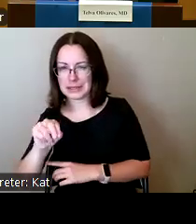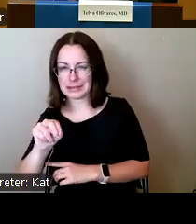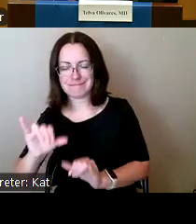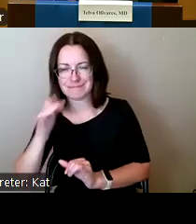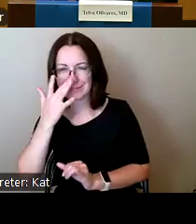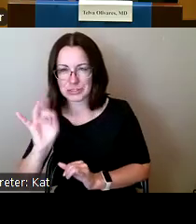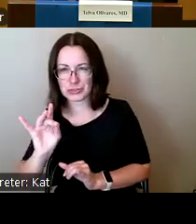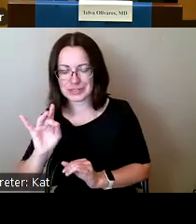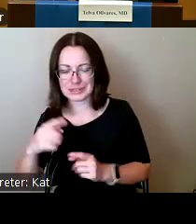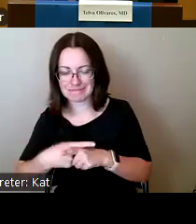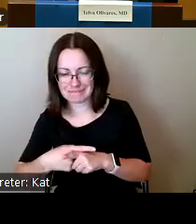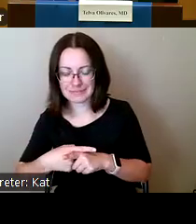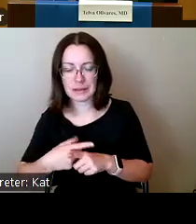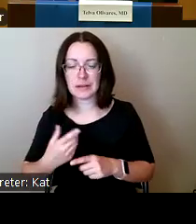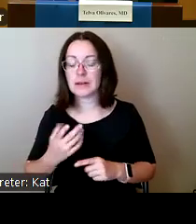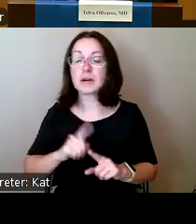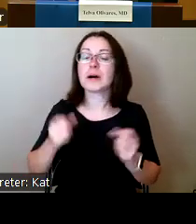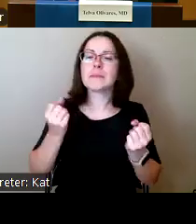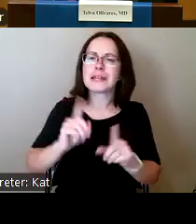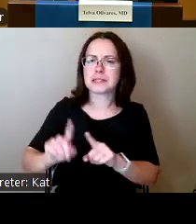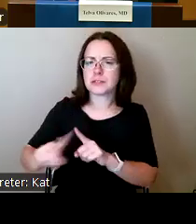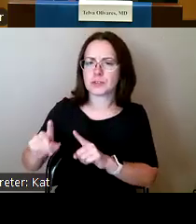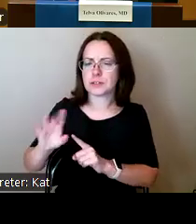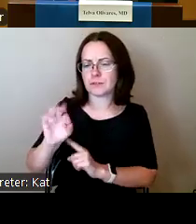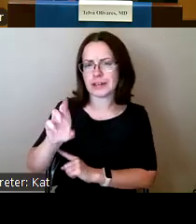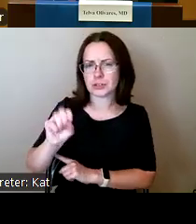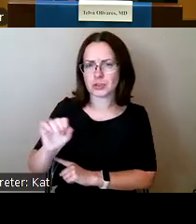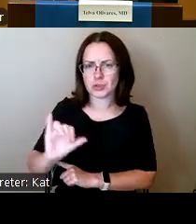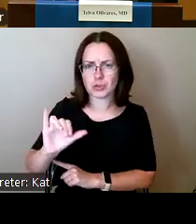are many other factors at play. And maybe Brian, if we could have the other other slide there just